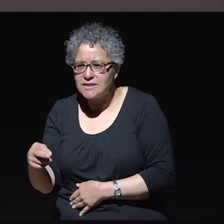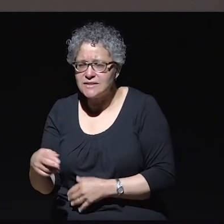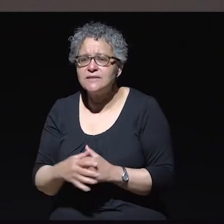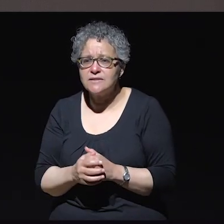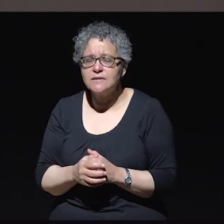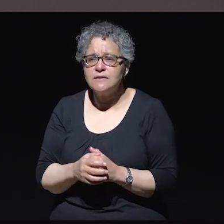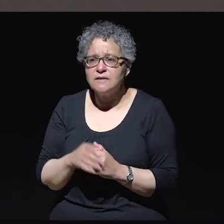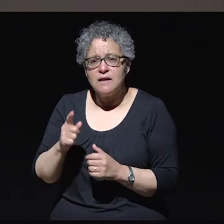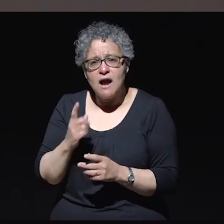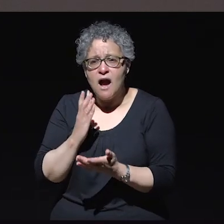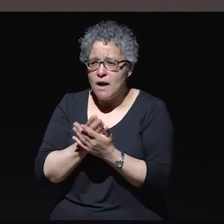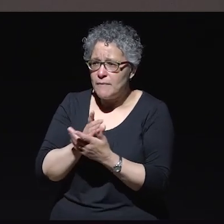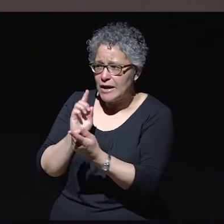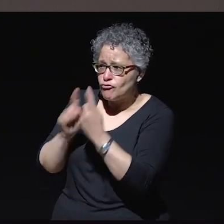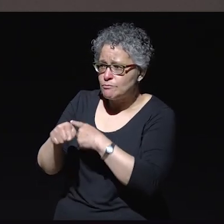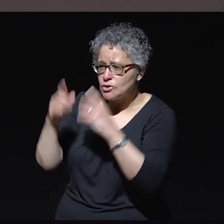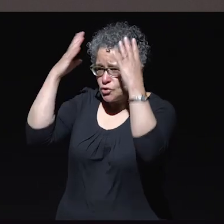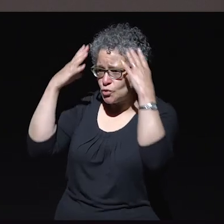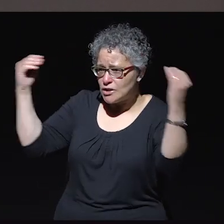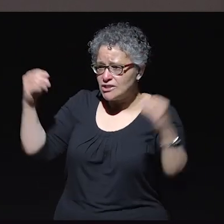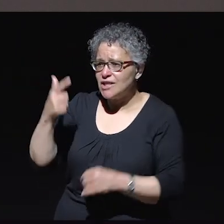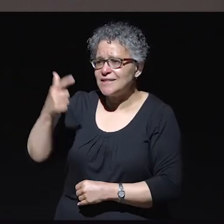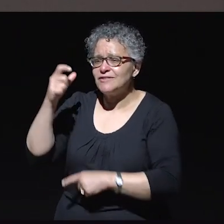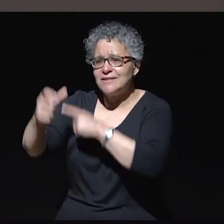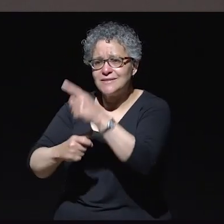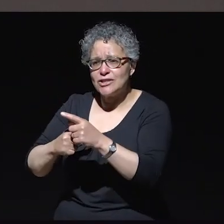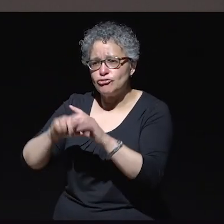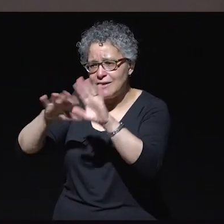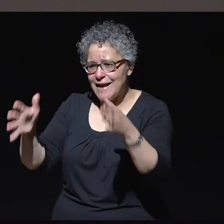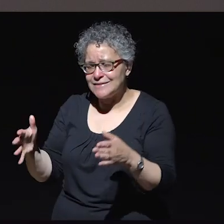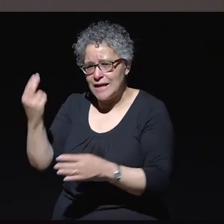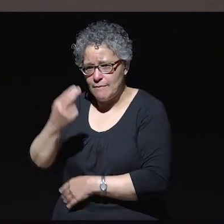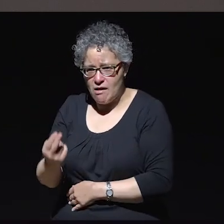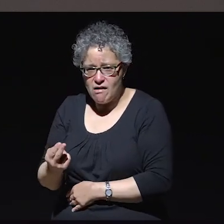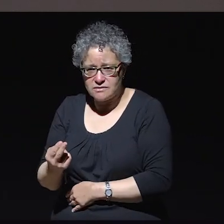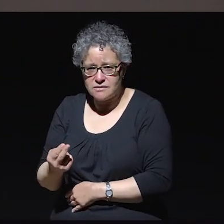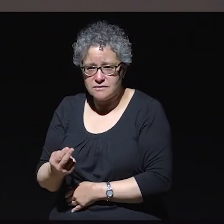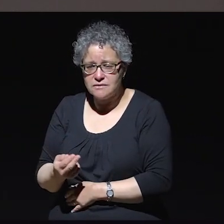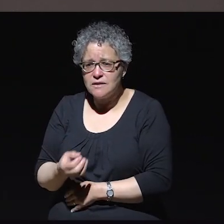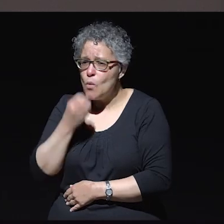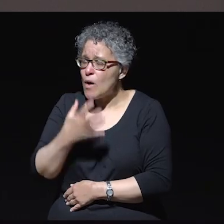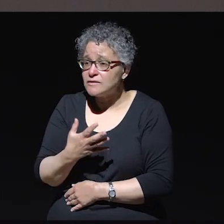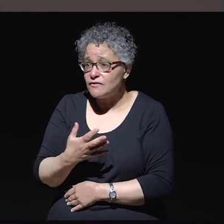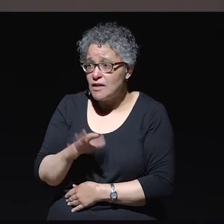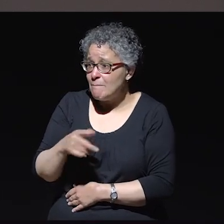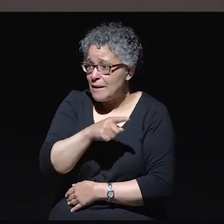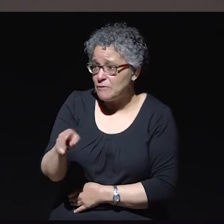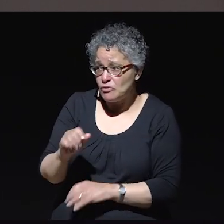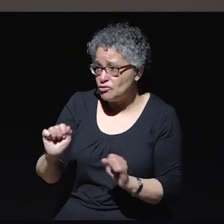very much responding to Dutch 17th century landscape, and this wonderful little head... I don't know if you've seen it in the flesh at Gainsborough's House,